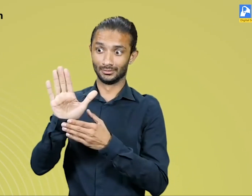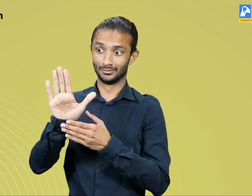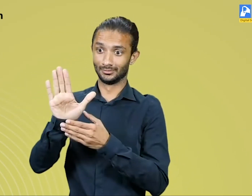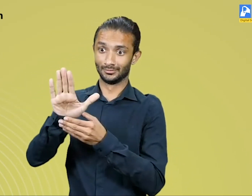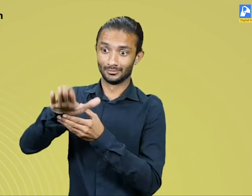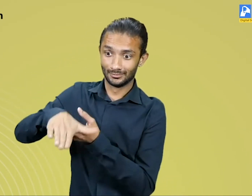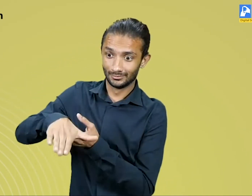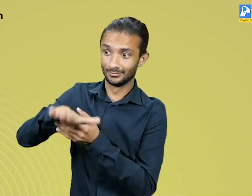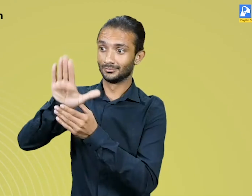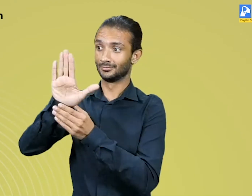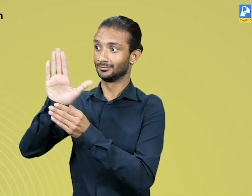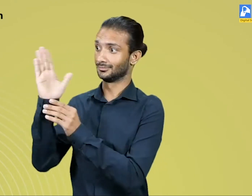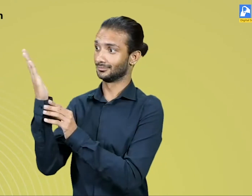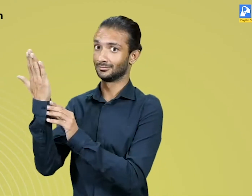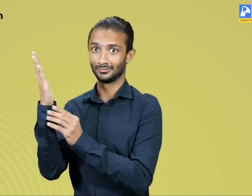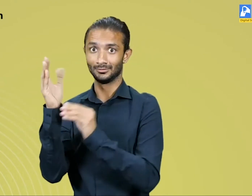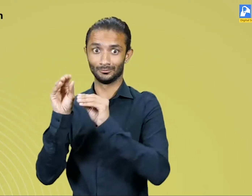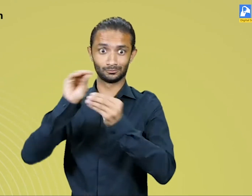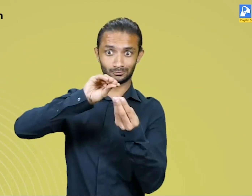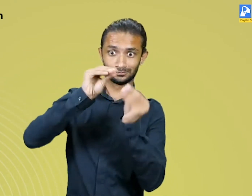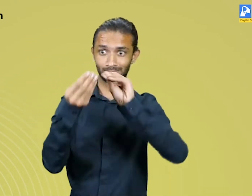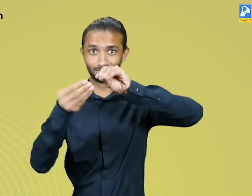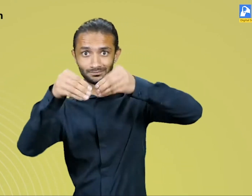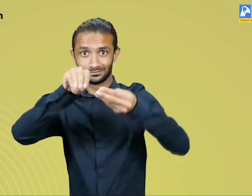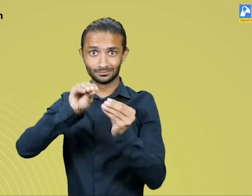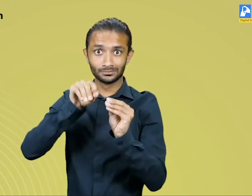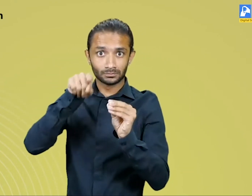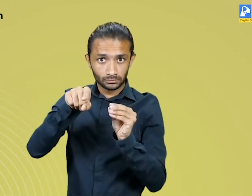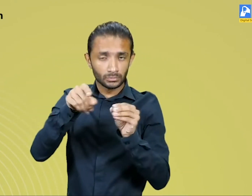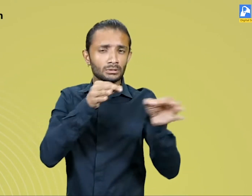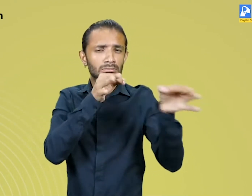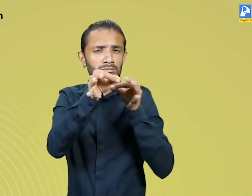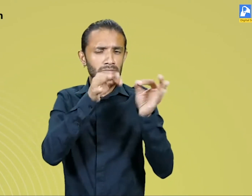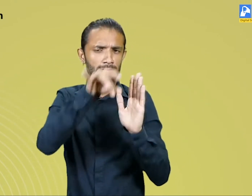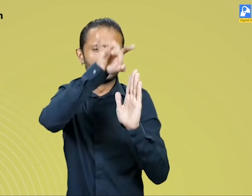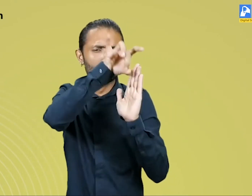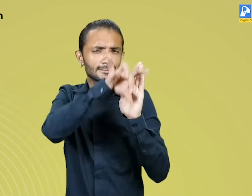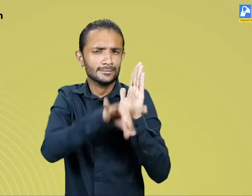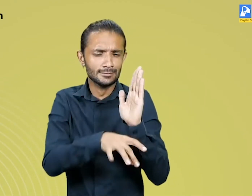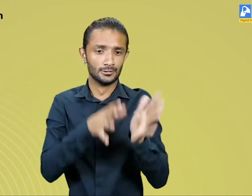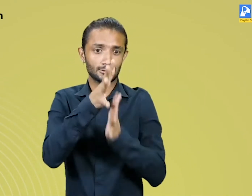When the palm is facing upward, downward the movement of the palm changes.